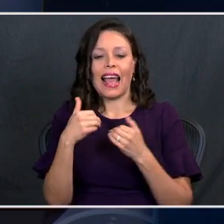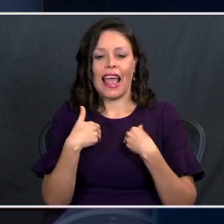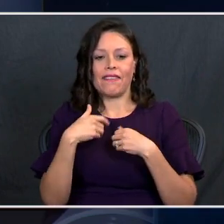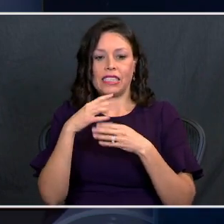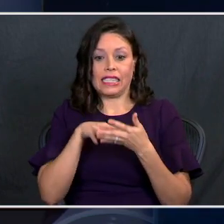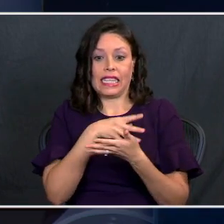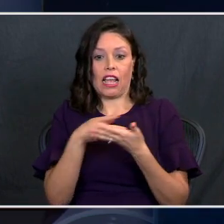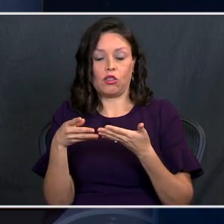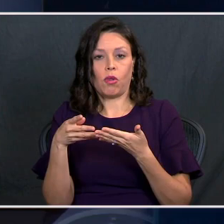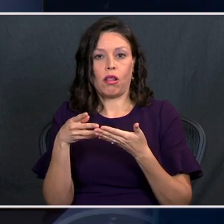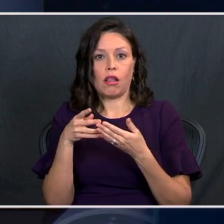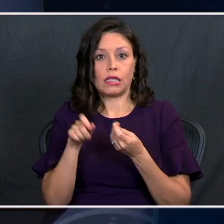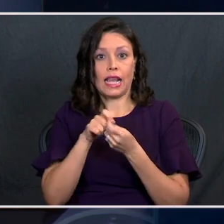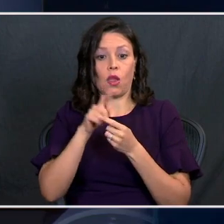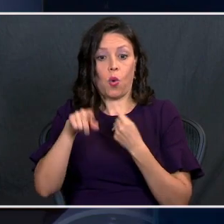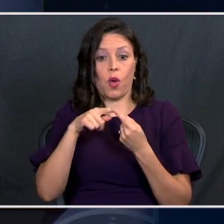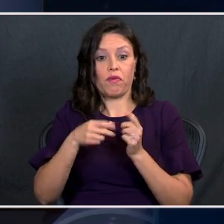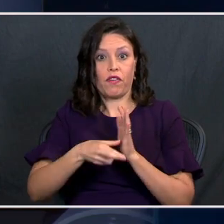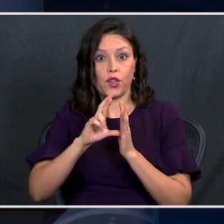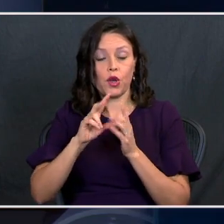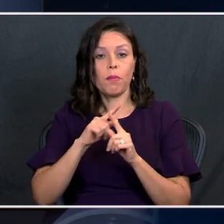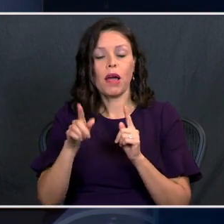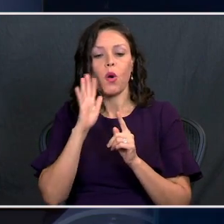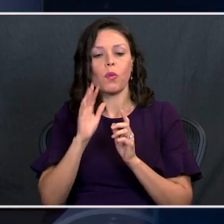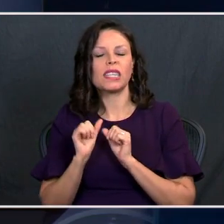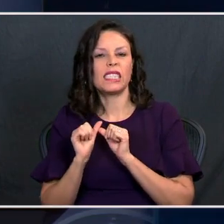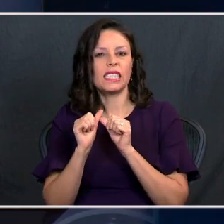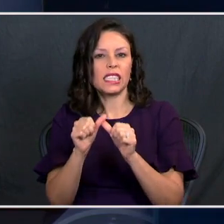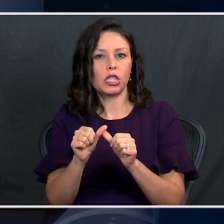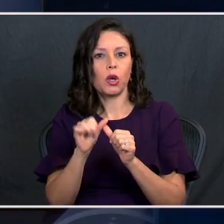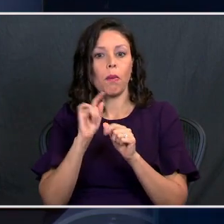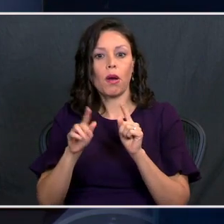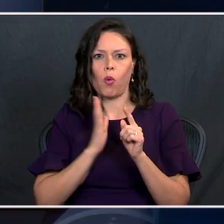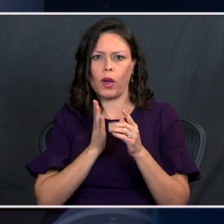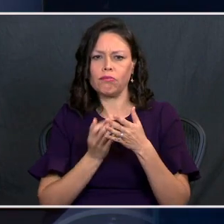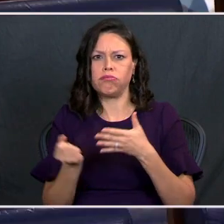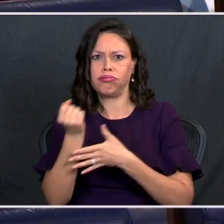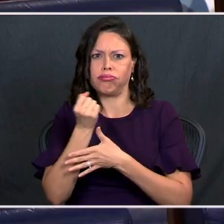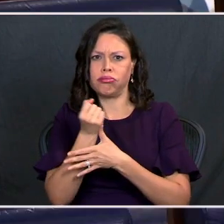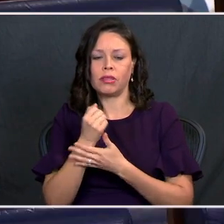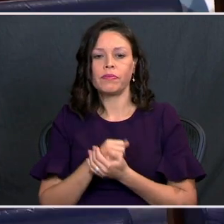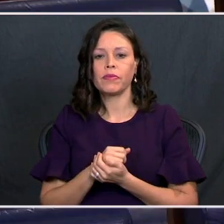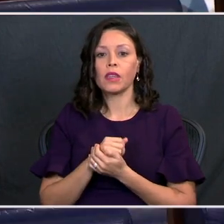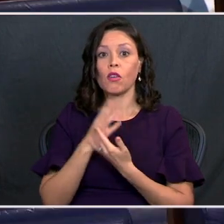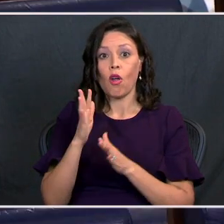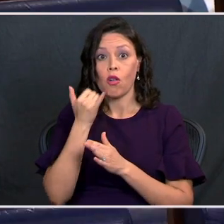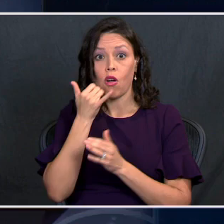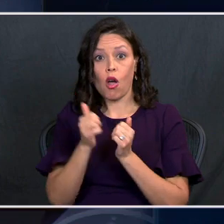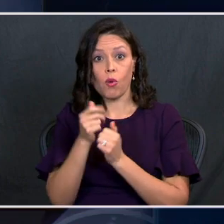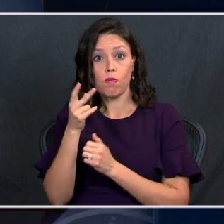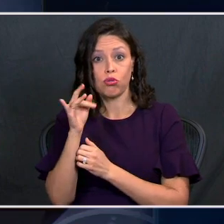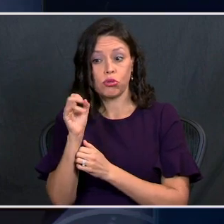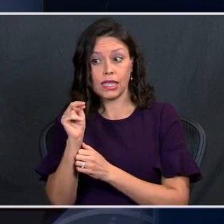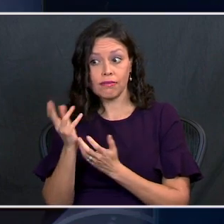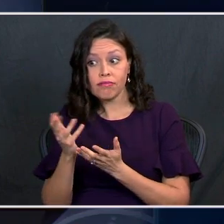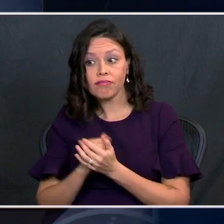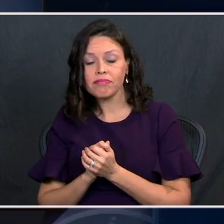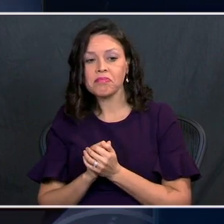for the timeline of the review; it's something that's ongoing. There's -- it's a priority, of course. The Press: And has a call been scheduled with President Putin? Ms. Psaki: I don't have any calls to predict